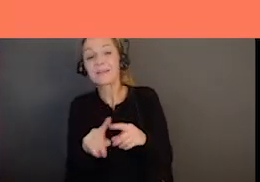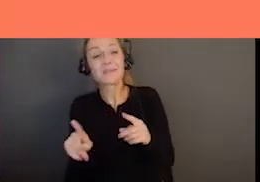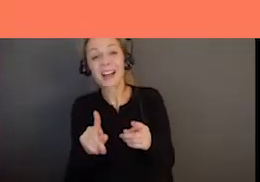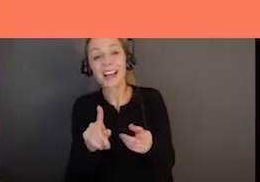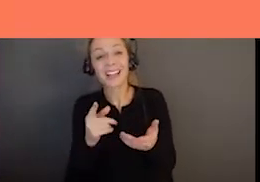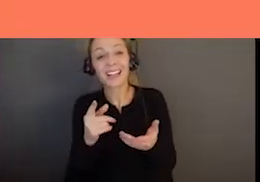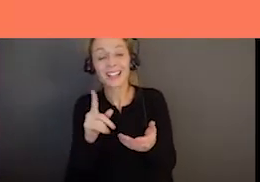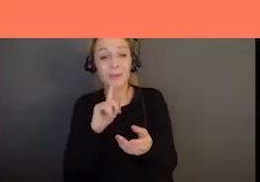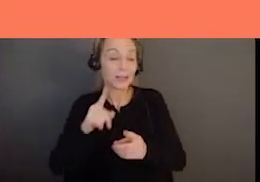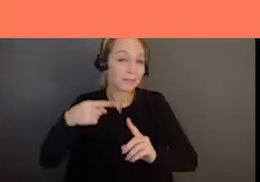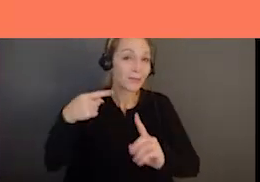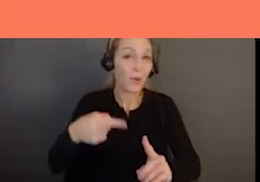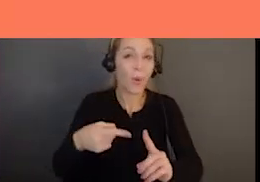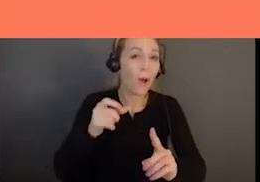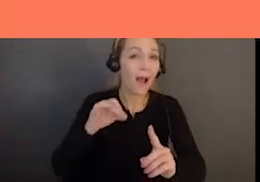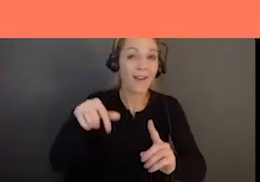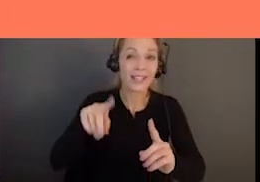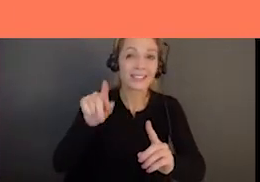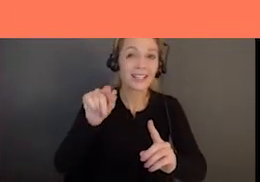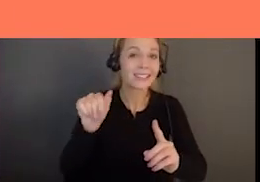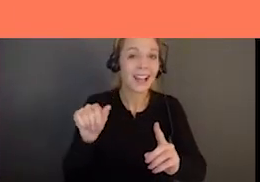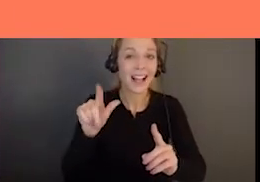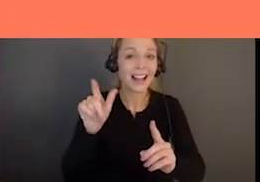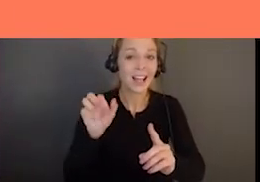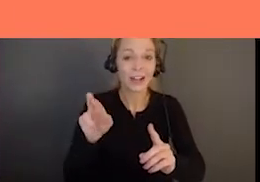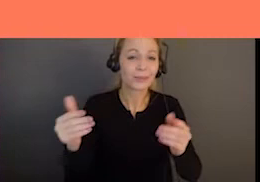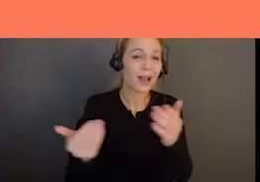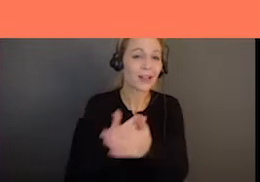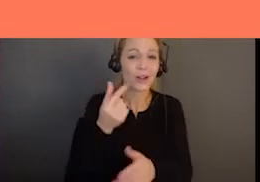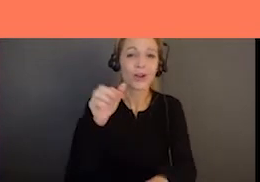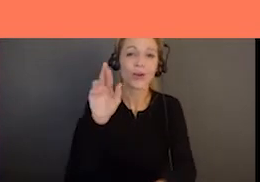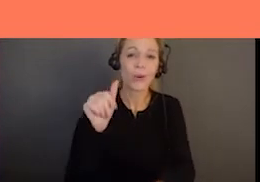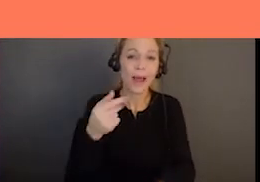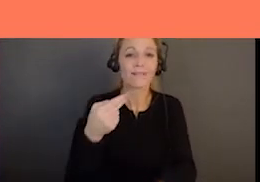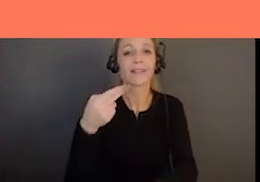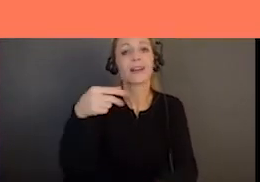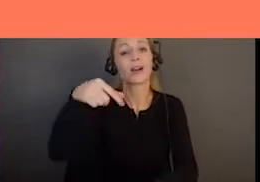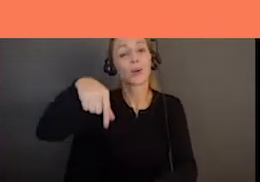BUT AT ITS CORE OF THIS DATA LAYER IS A BRAND-NEW GraphQL API.